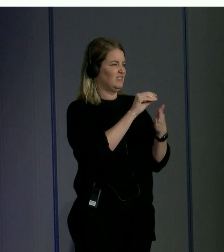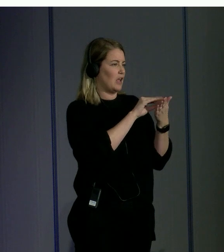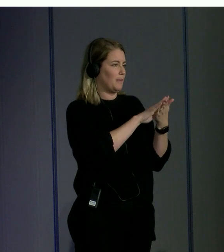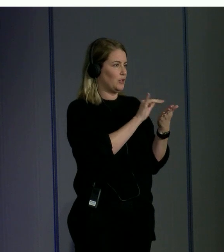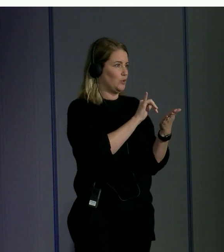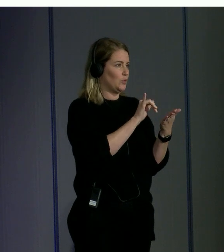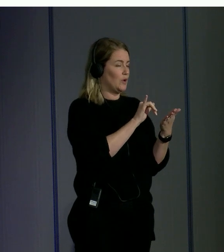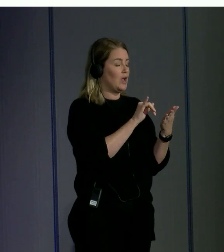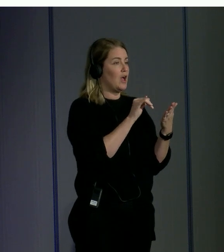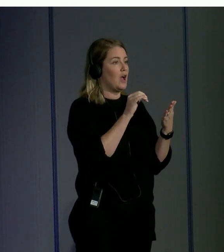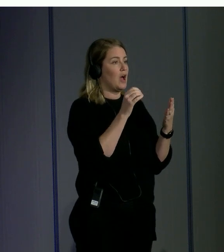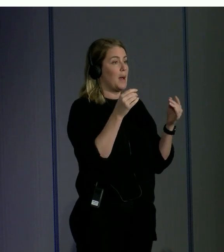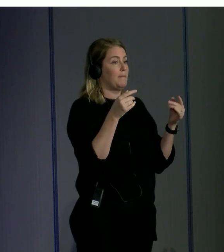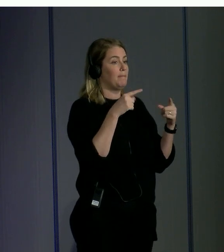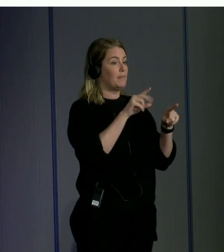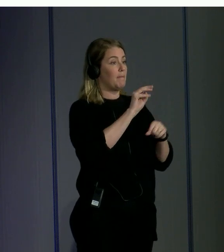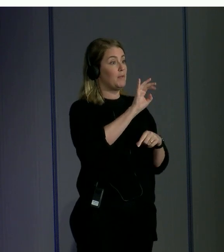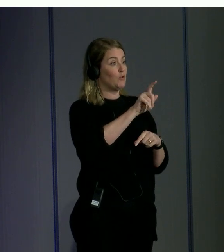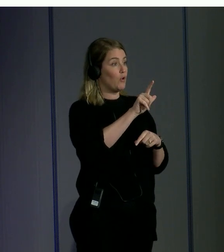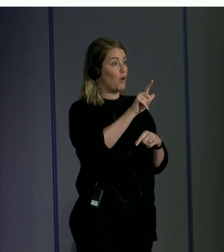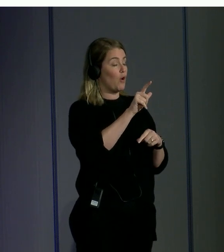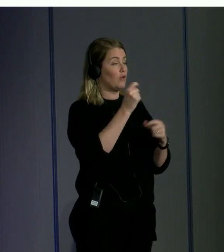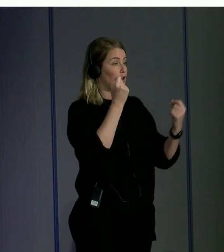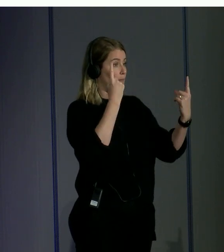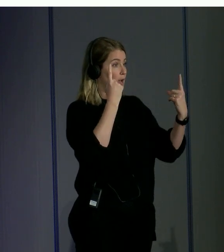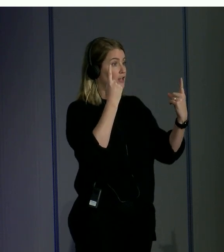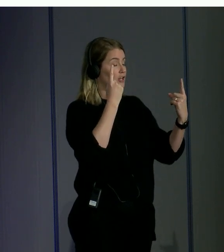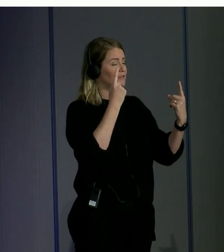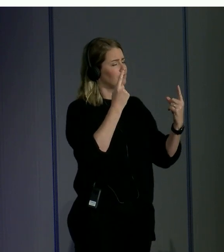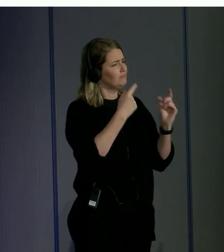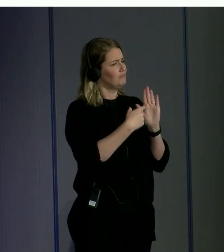Mutual comprehension is a sign of respect between all individuals.